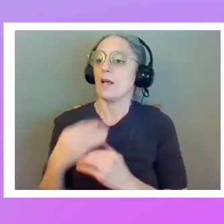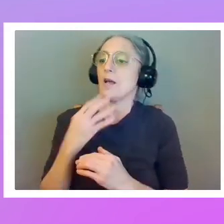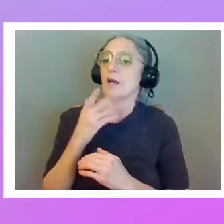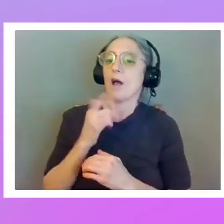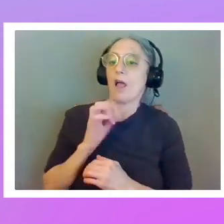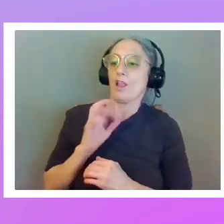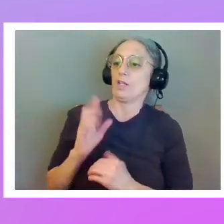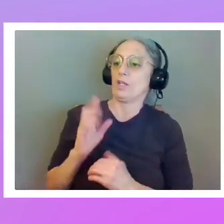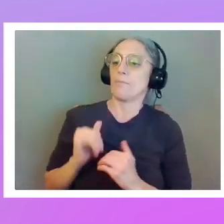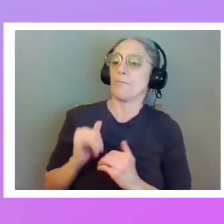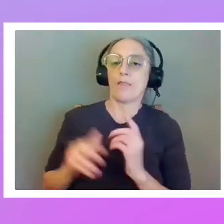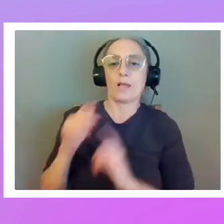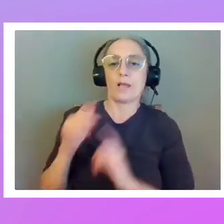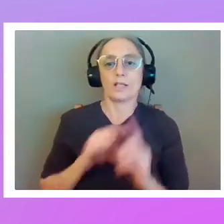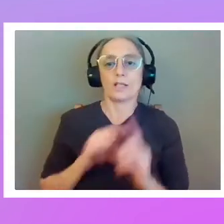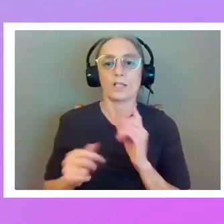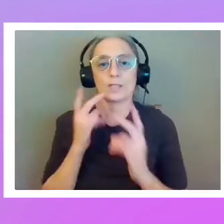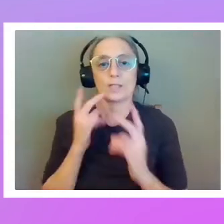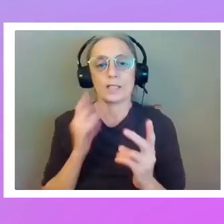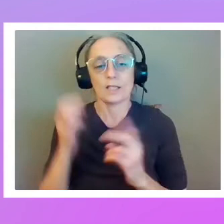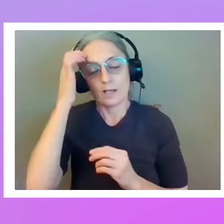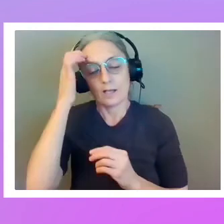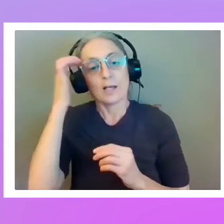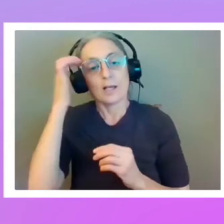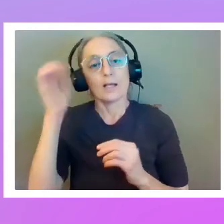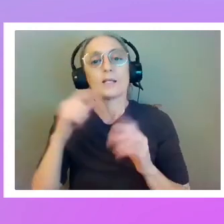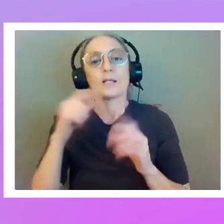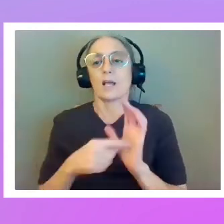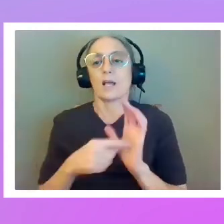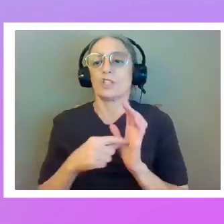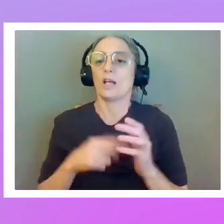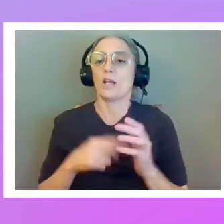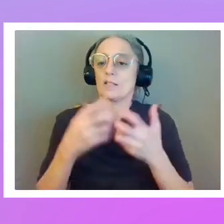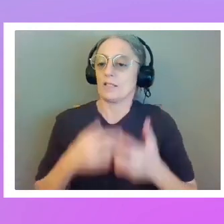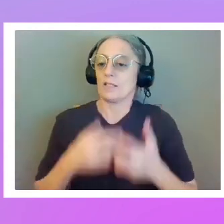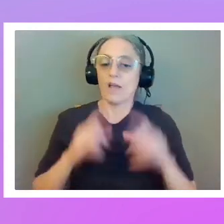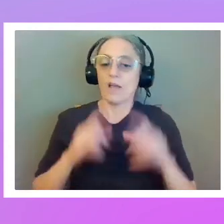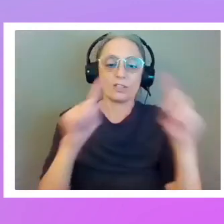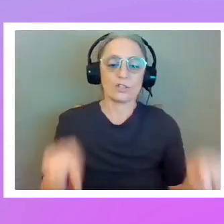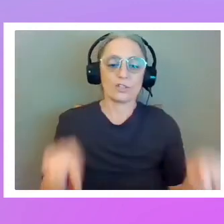such as a device's screen and the surrounding environment. You might have a shadow